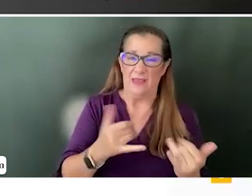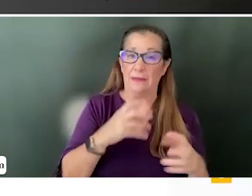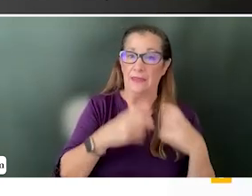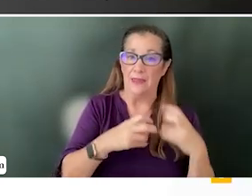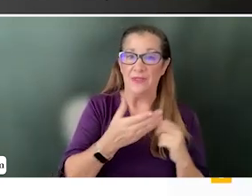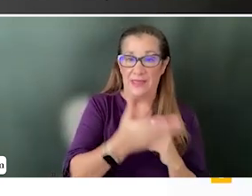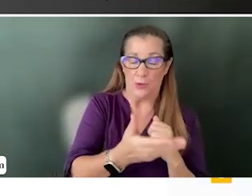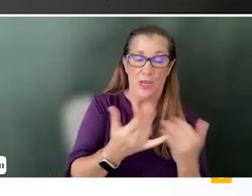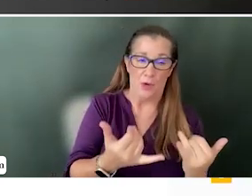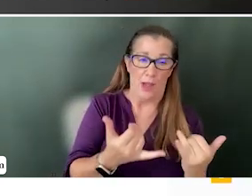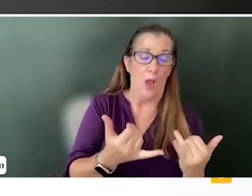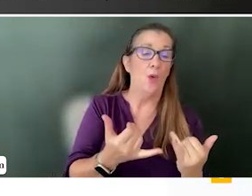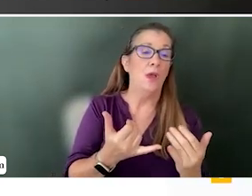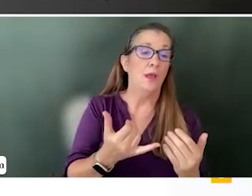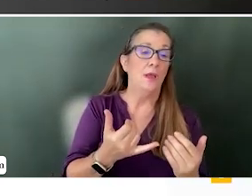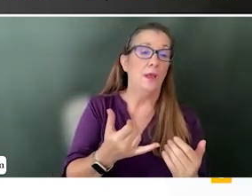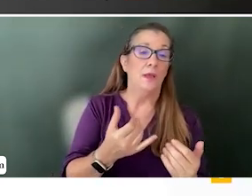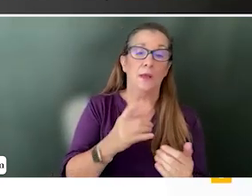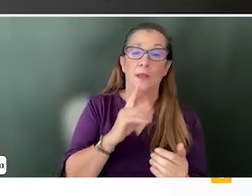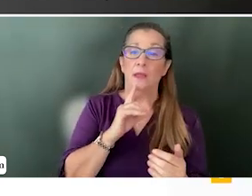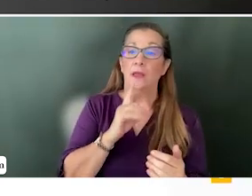Um, this is an art, not a science.